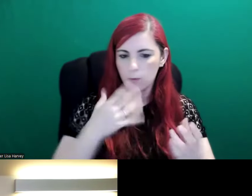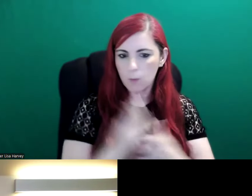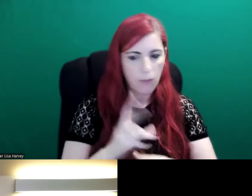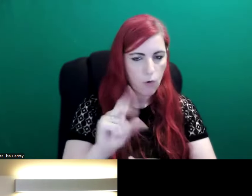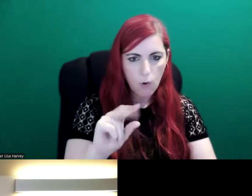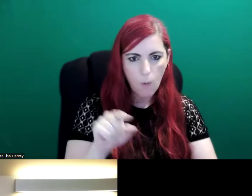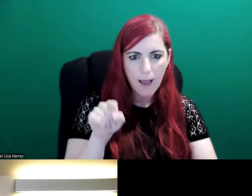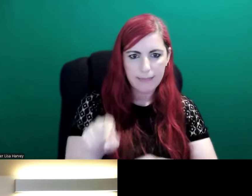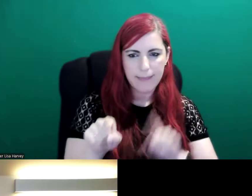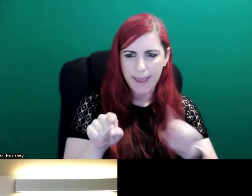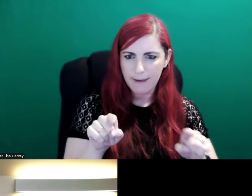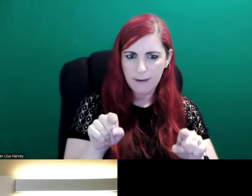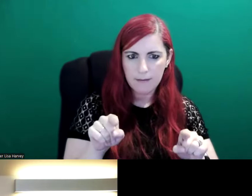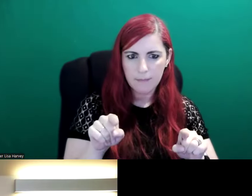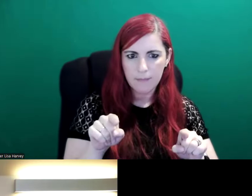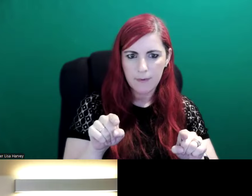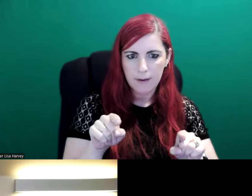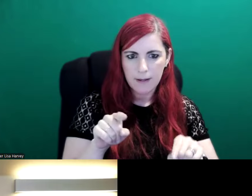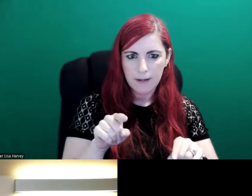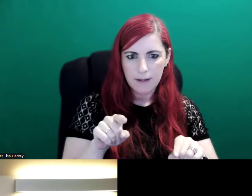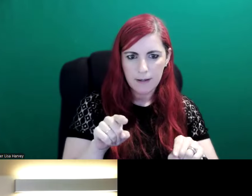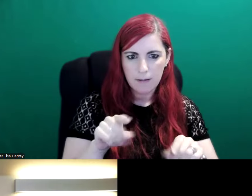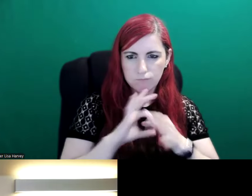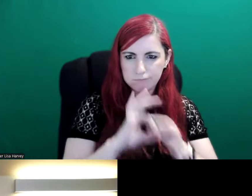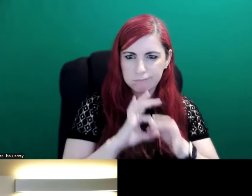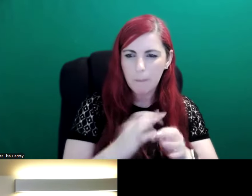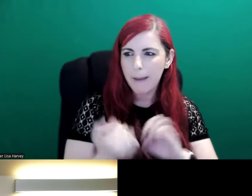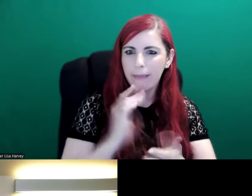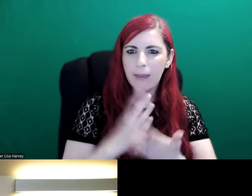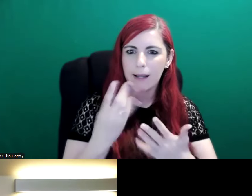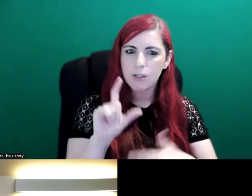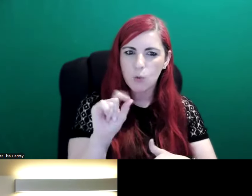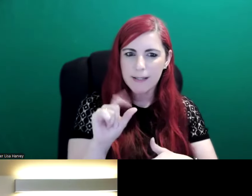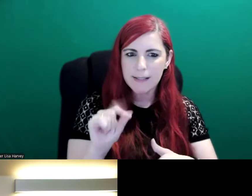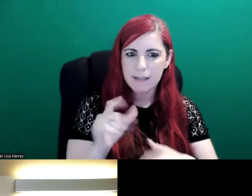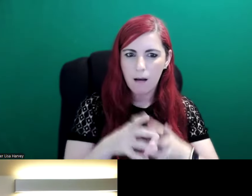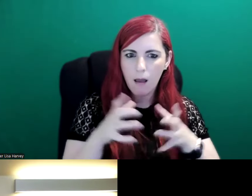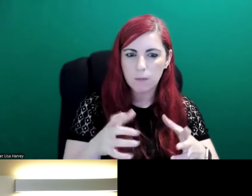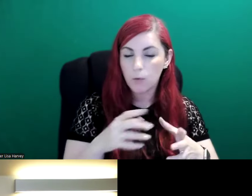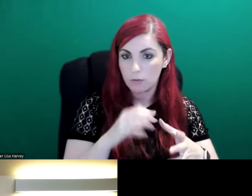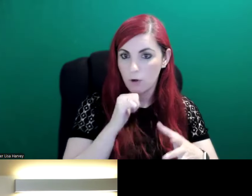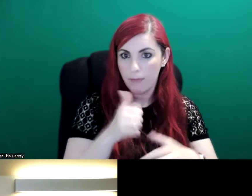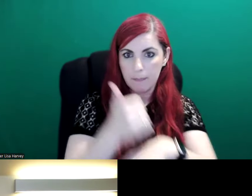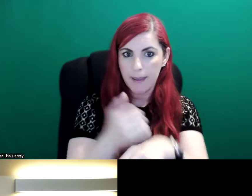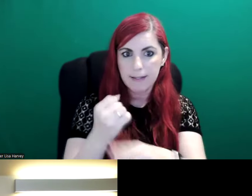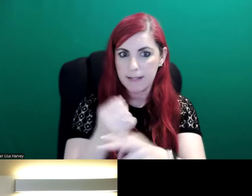they're that intense period of interaction was in the 20s, and even then, they weren't based in Paris the whole time, so they would have traveled back and forth.